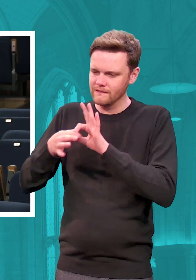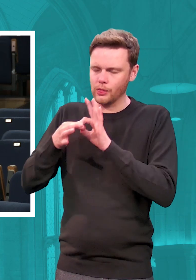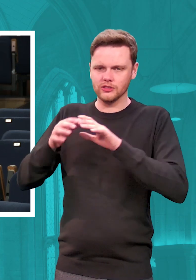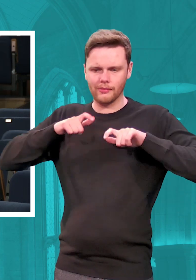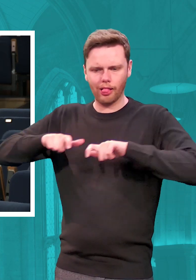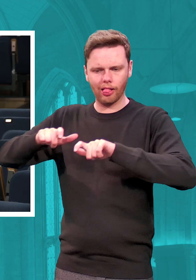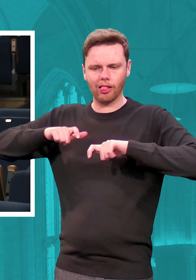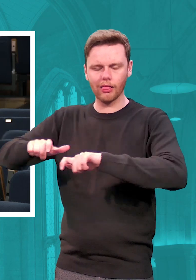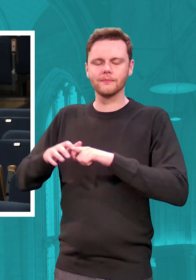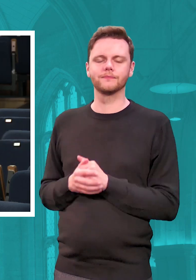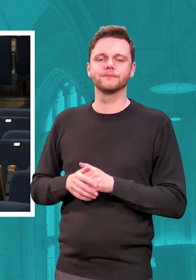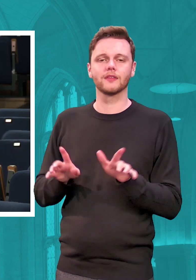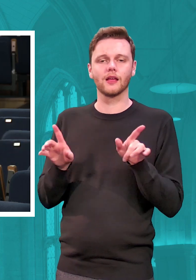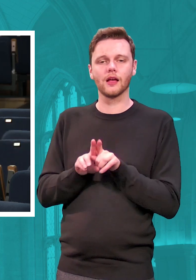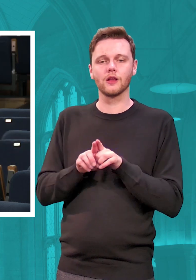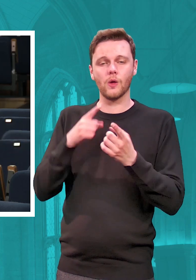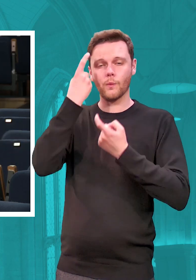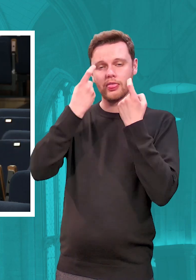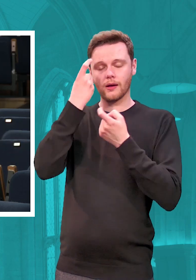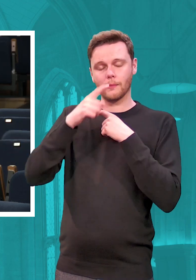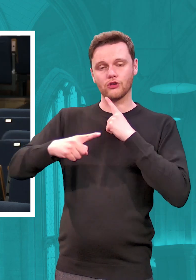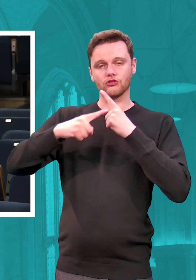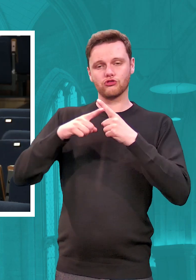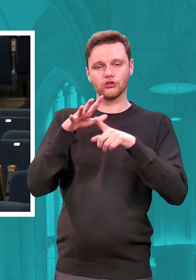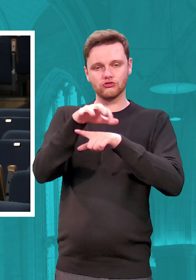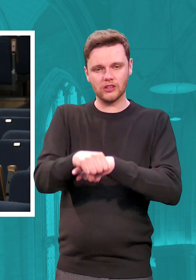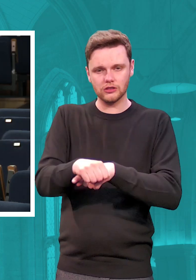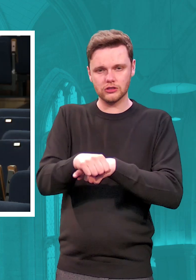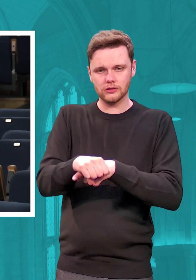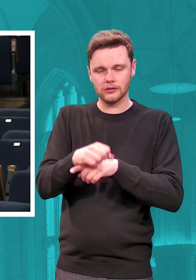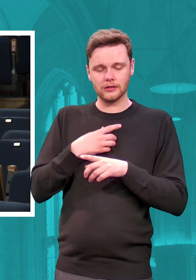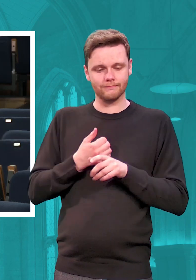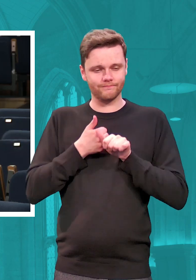Then we think of the work of CrossReach, delivering elderly care services